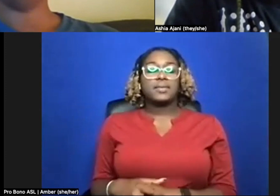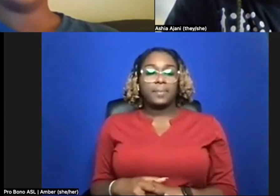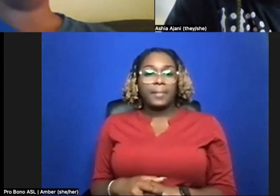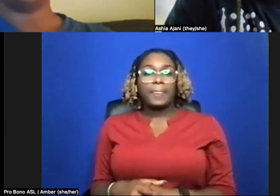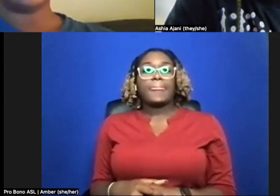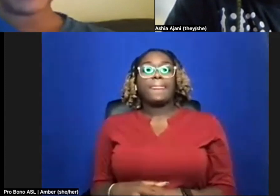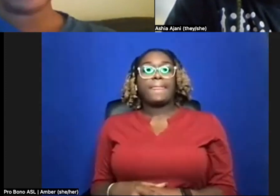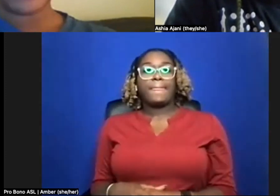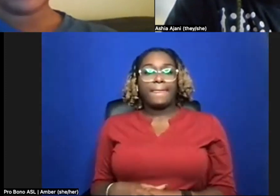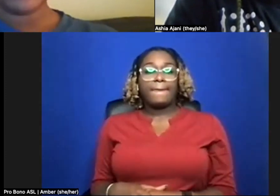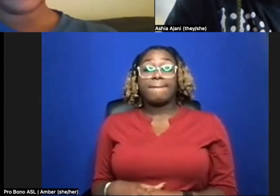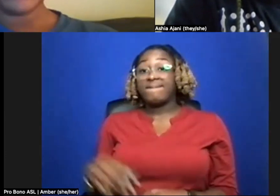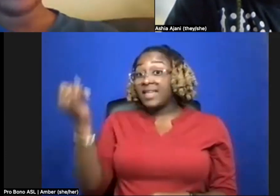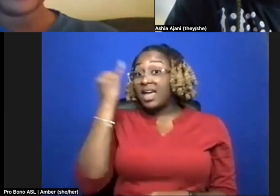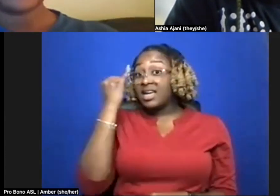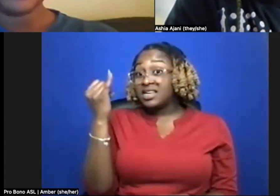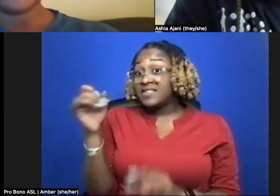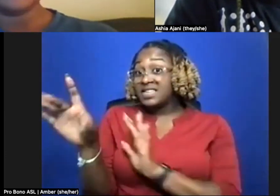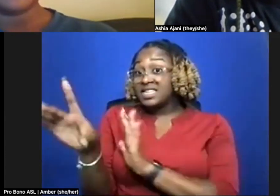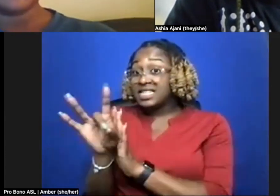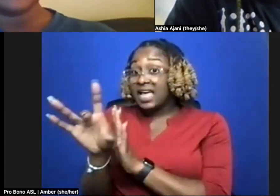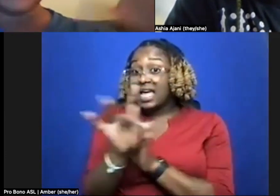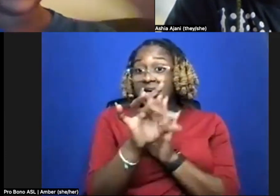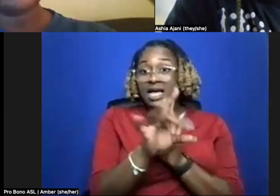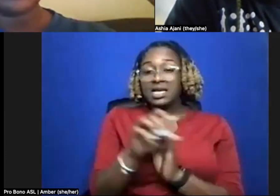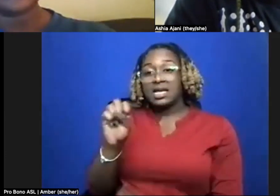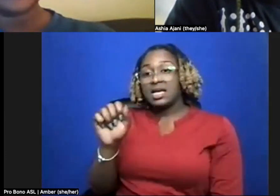the idea of sampling which like in “The Last Angel History,” that documentary